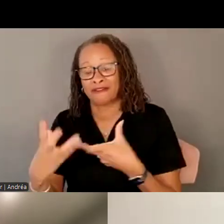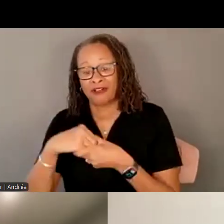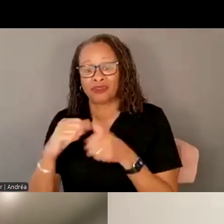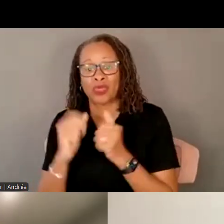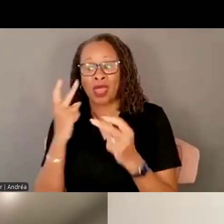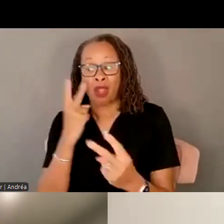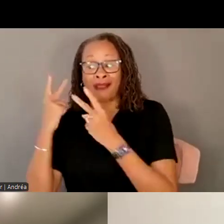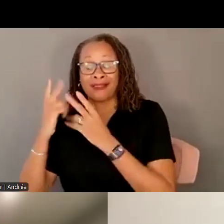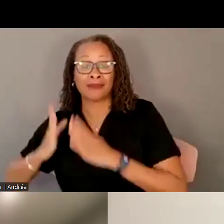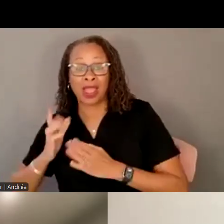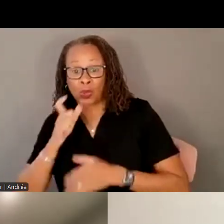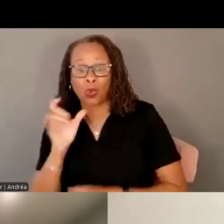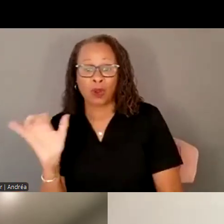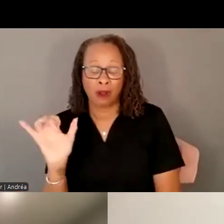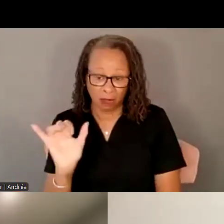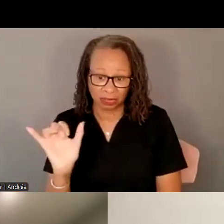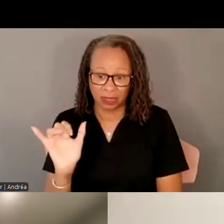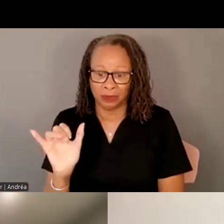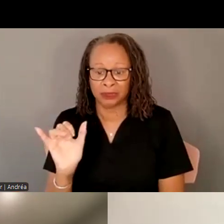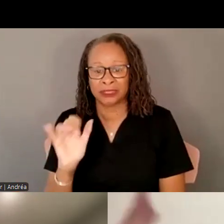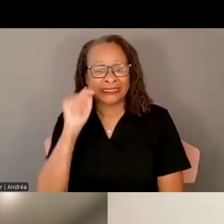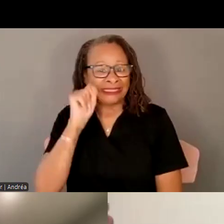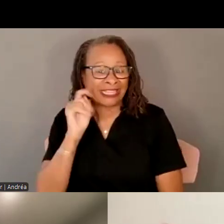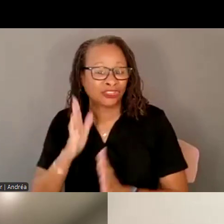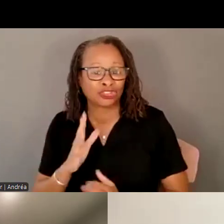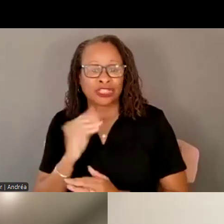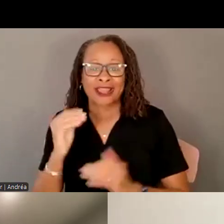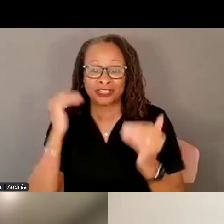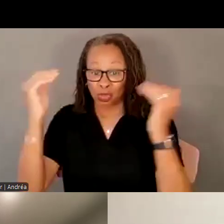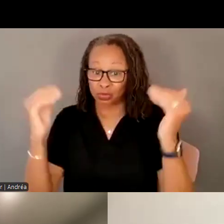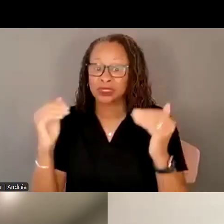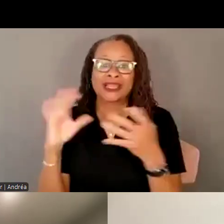who are teens and adults with autism.